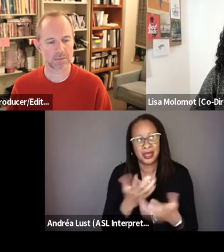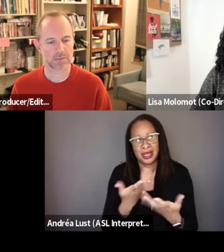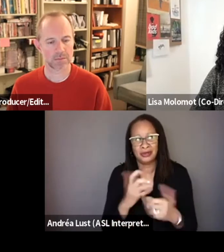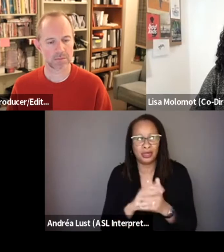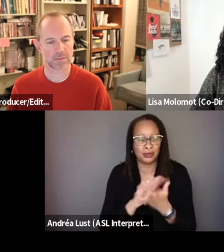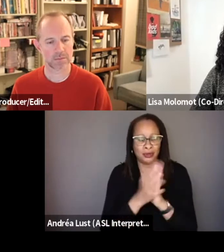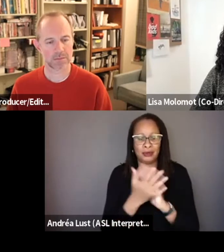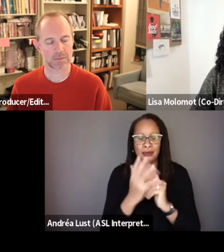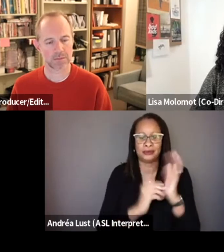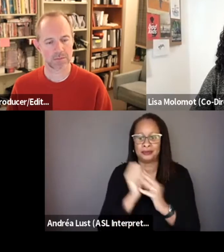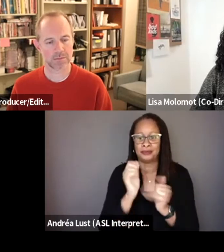Right.